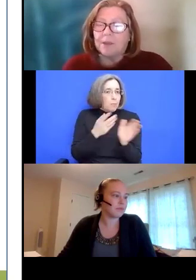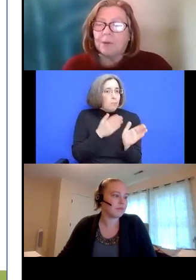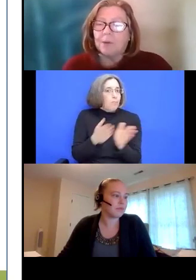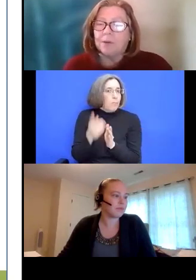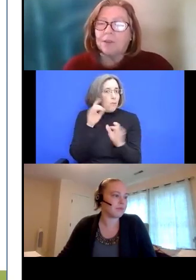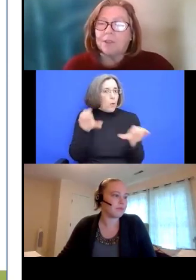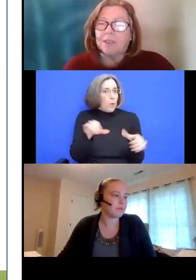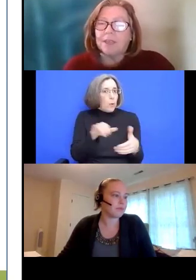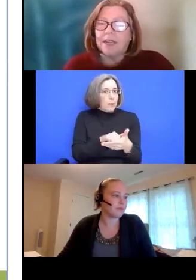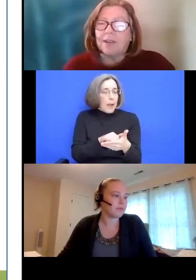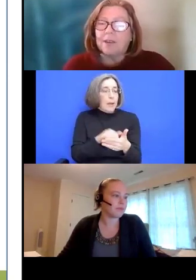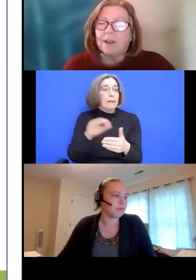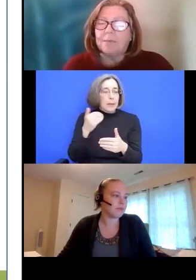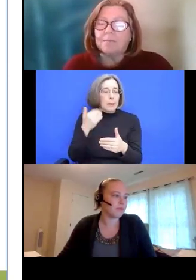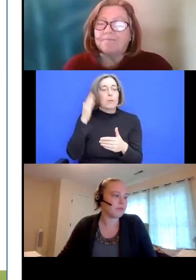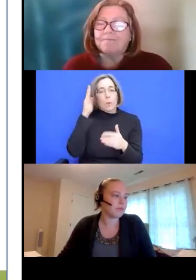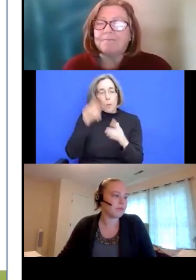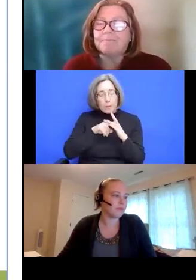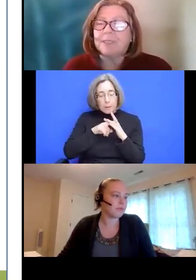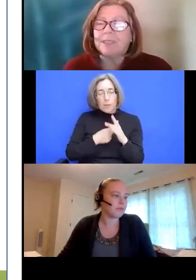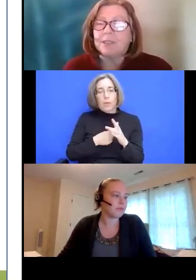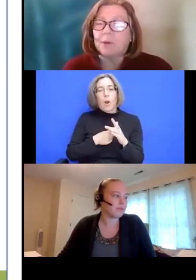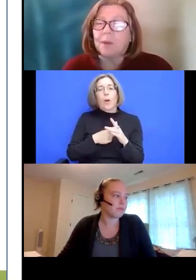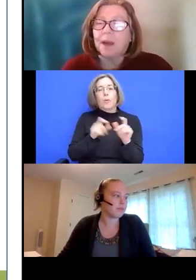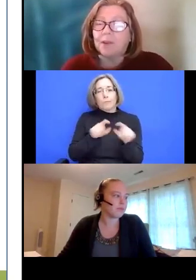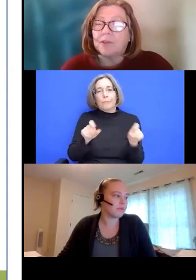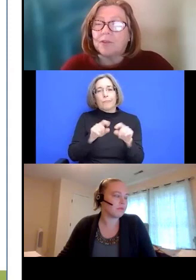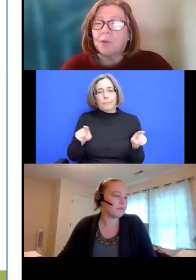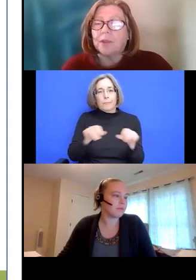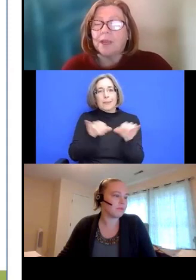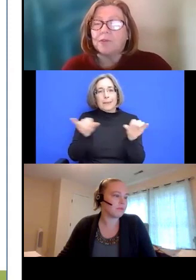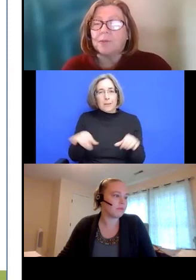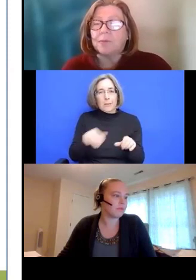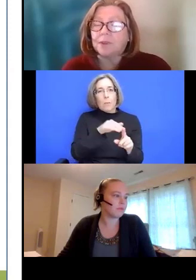we will start sending out system reminders for the interims.